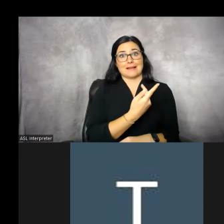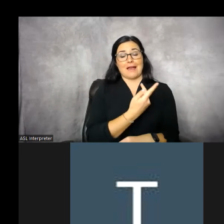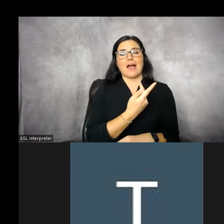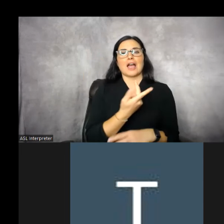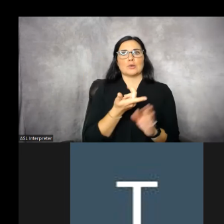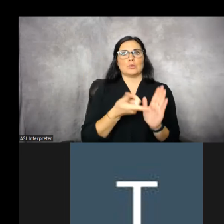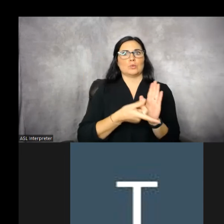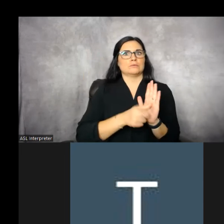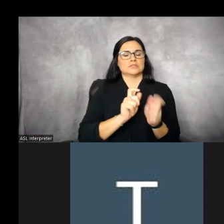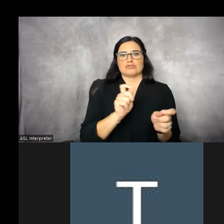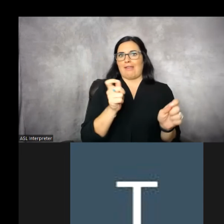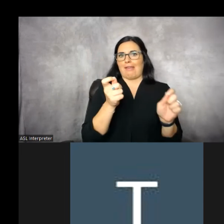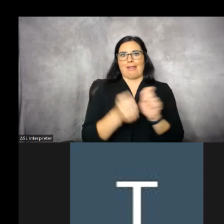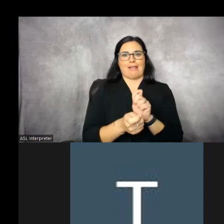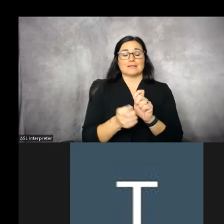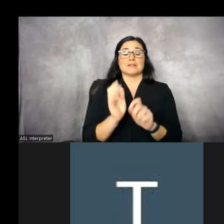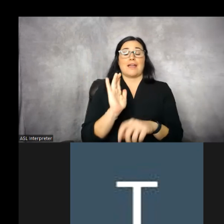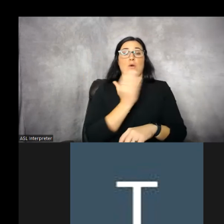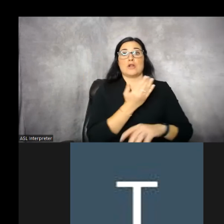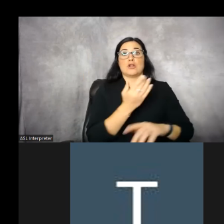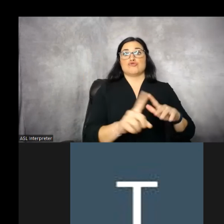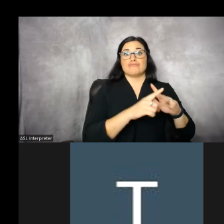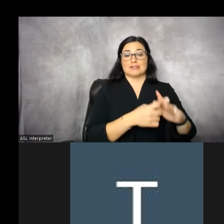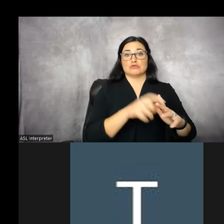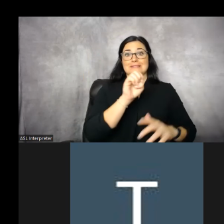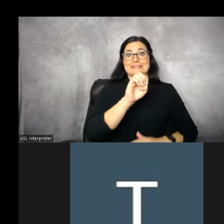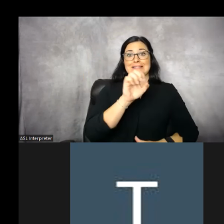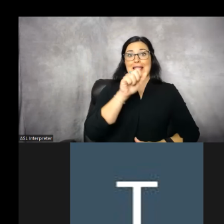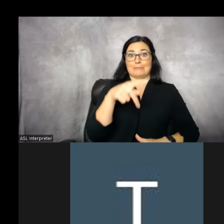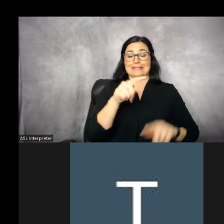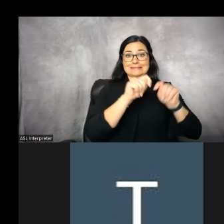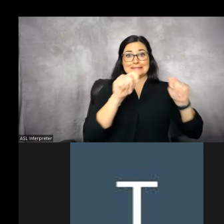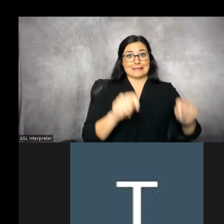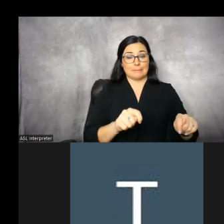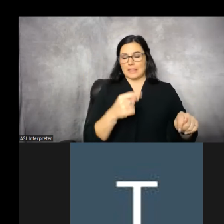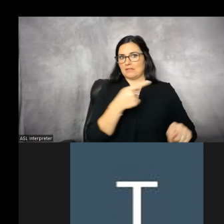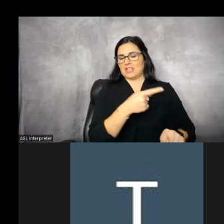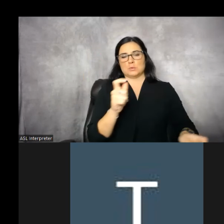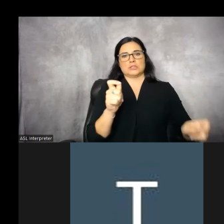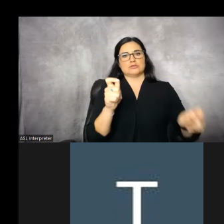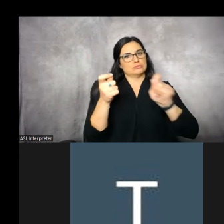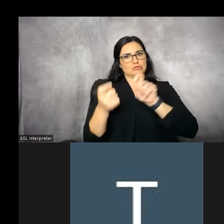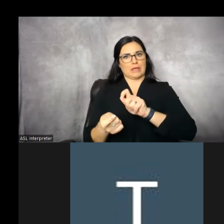to the original EEAAP template and guidance a few years ago.